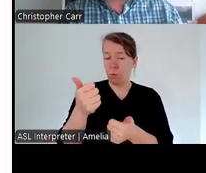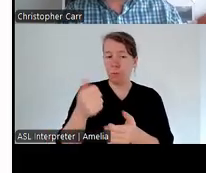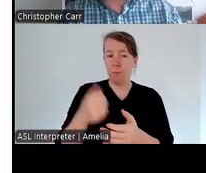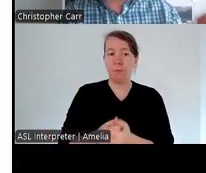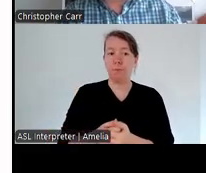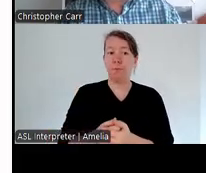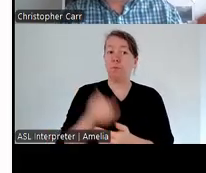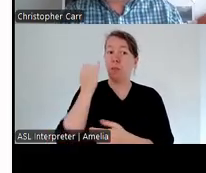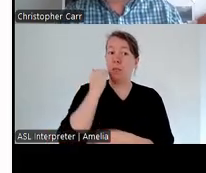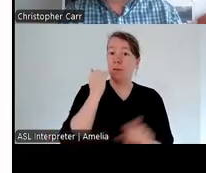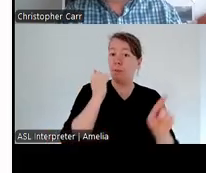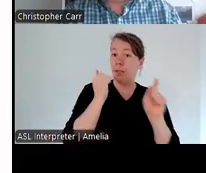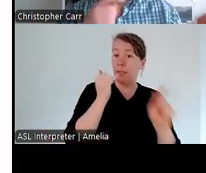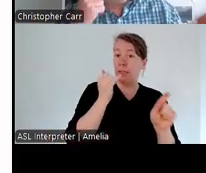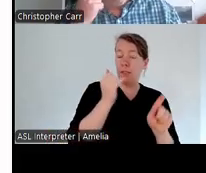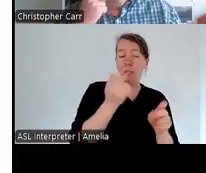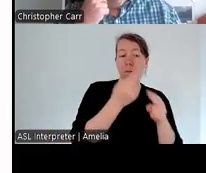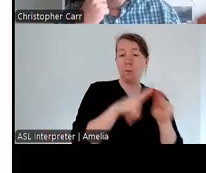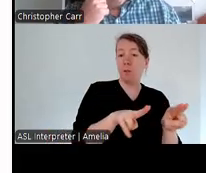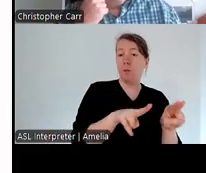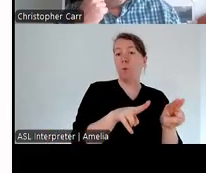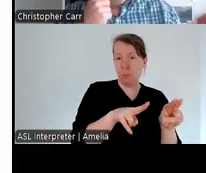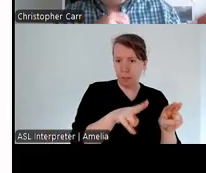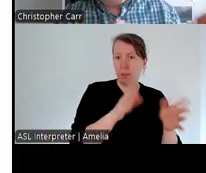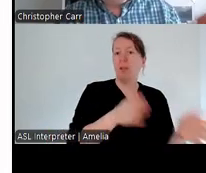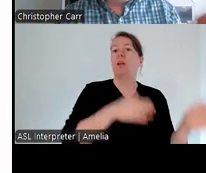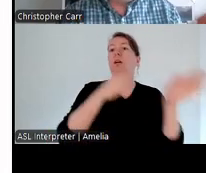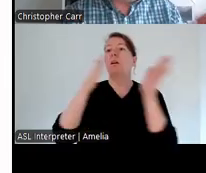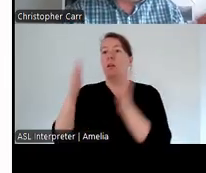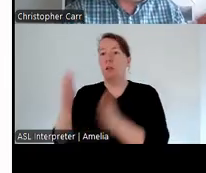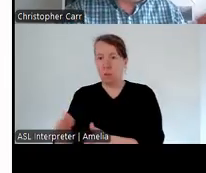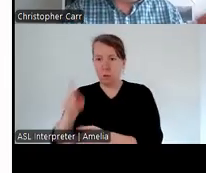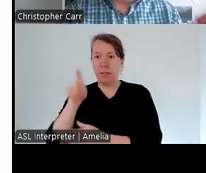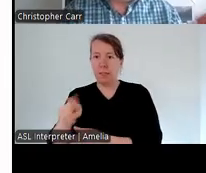“the appearance of the text and page layout can be modified according to the capabilities